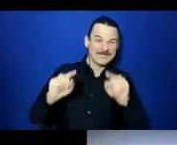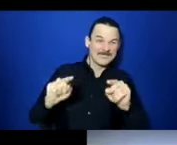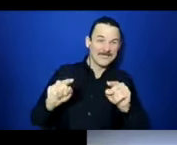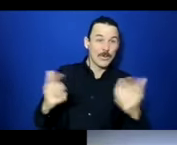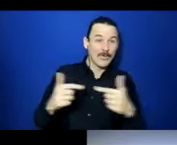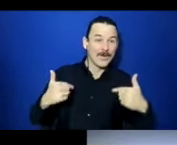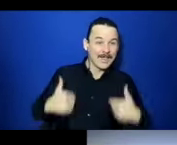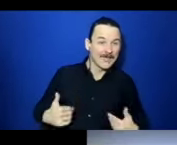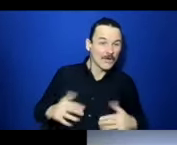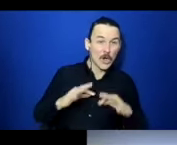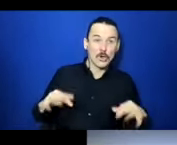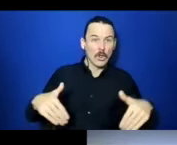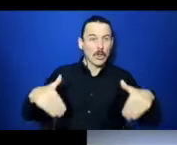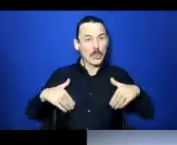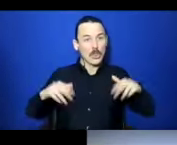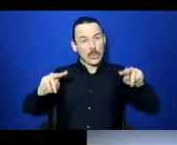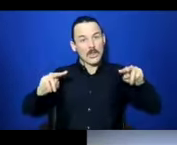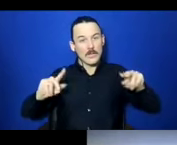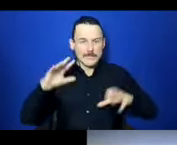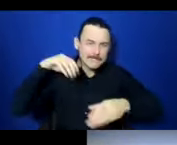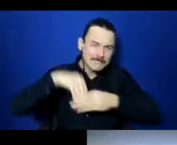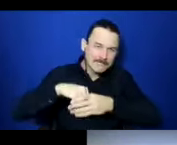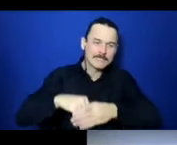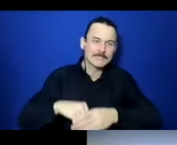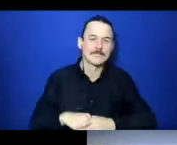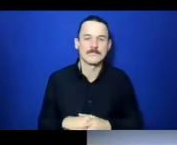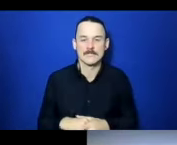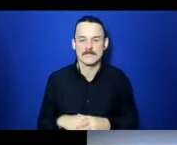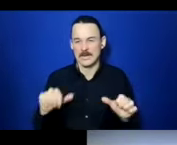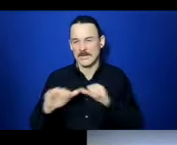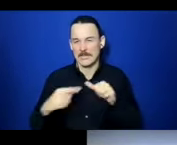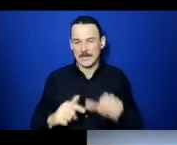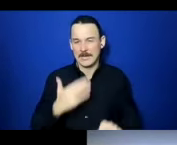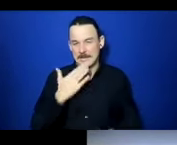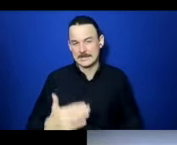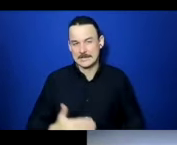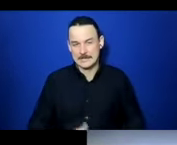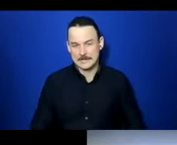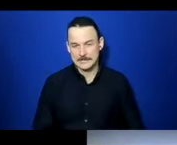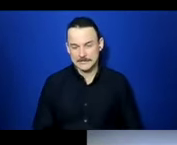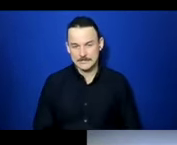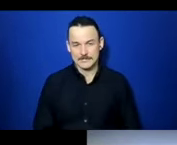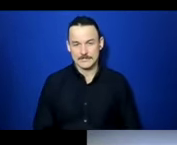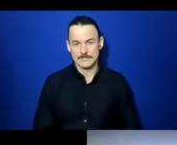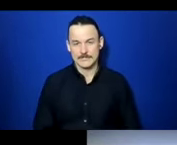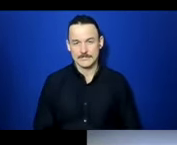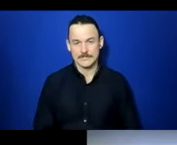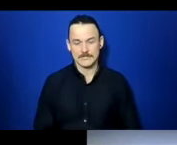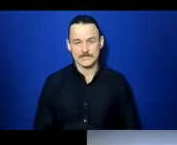[Pete] That's great, really great response. And just a reminder as well that